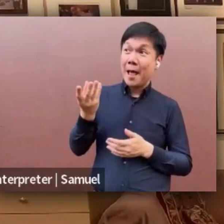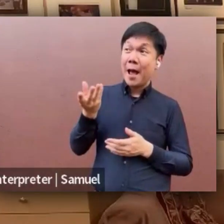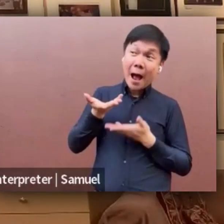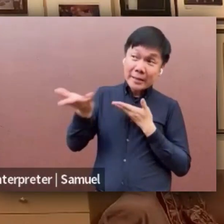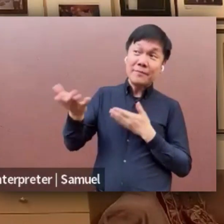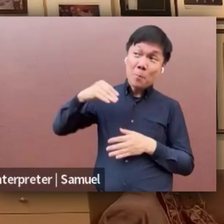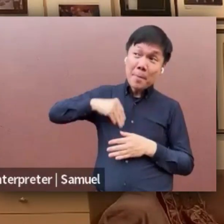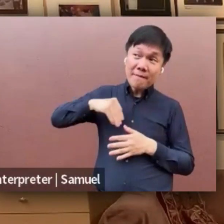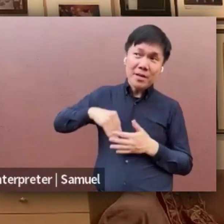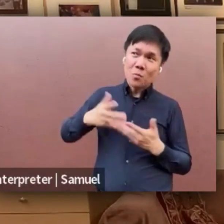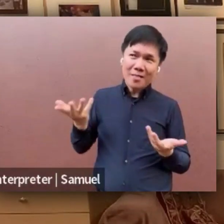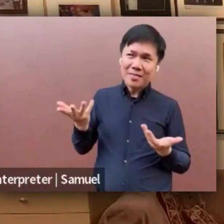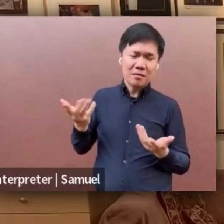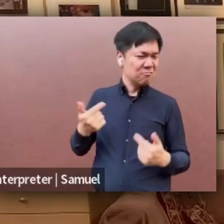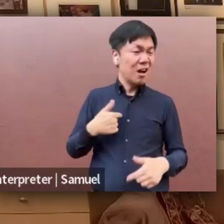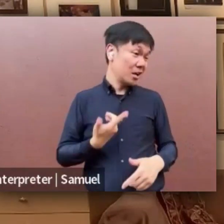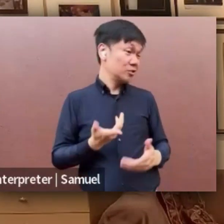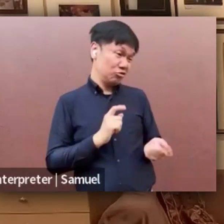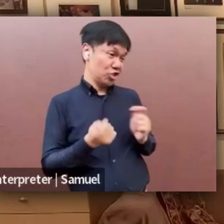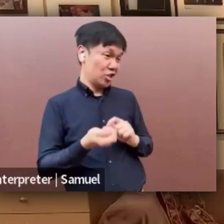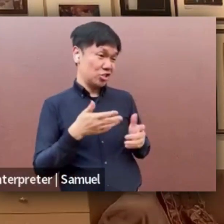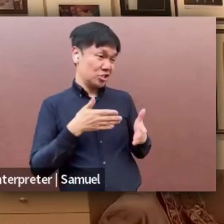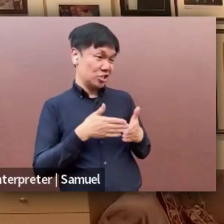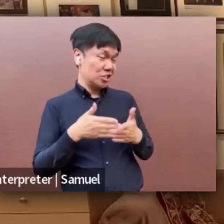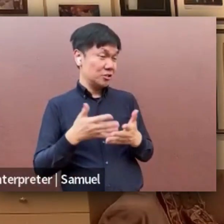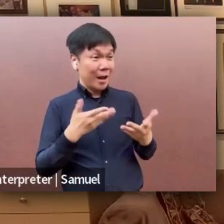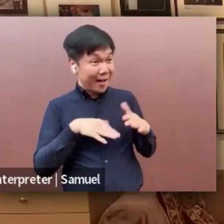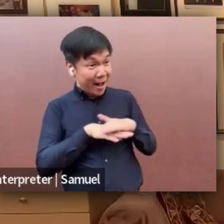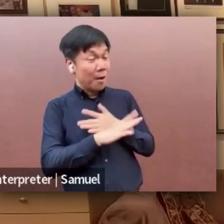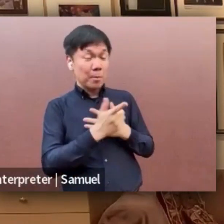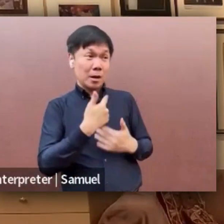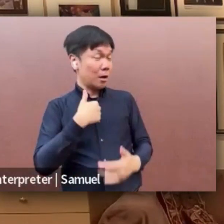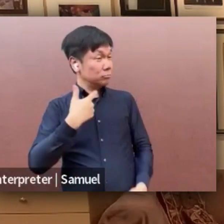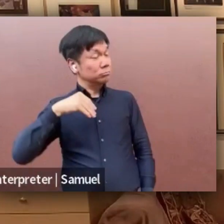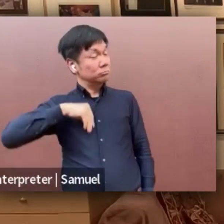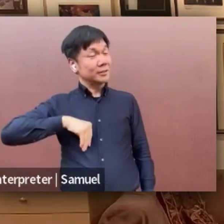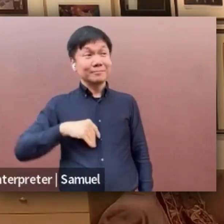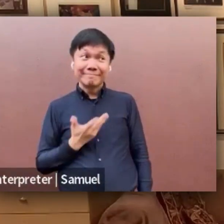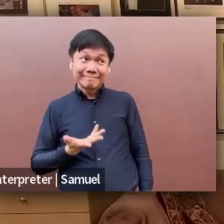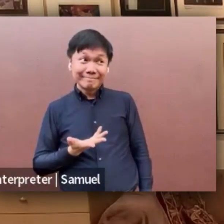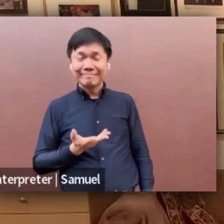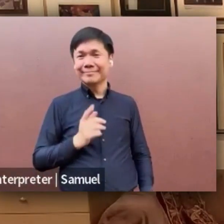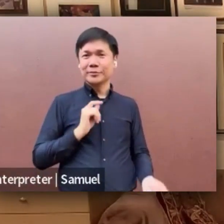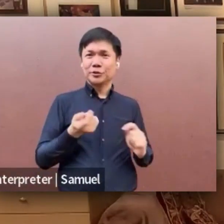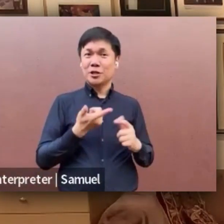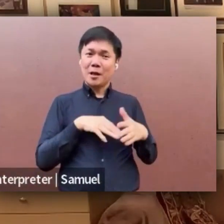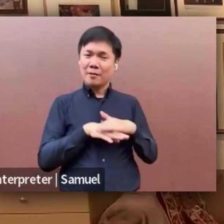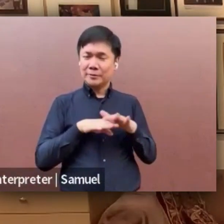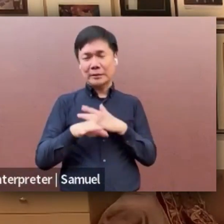We want there to be an incentive in our culture to want accessibility and inclusiveness to be part of